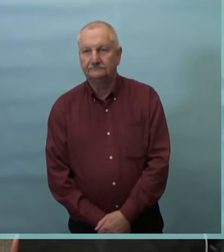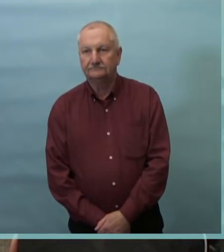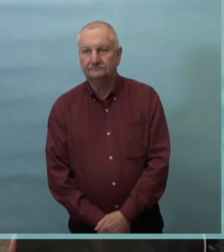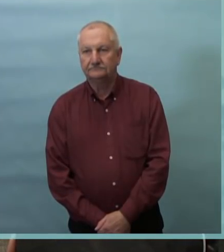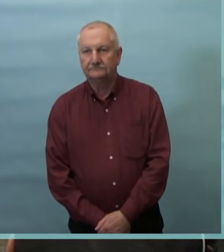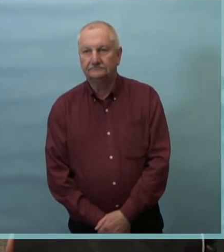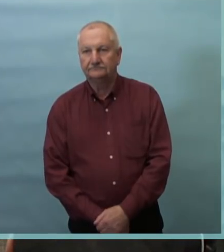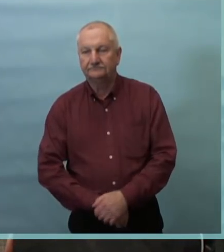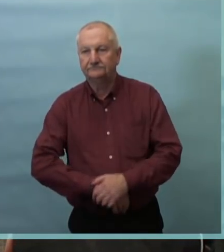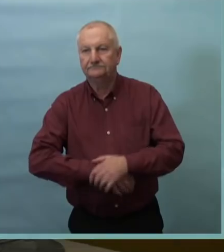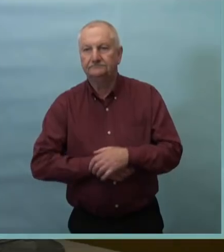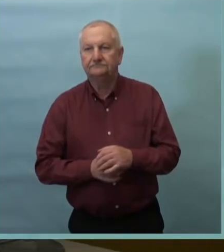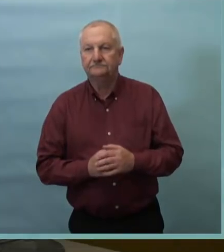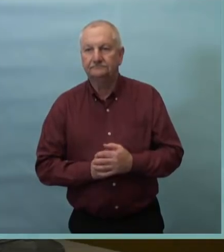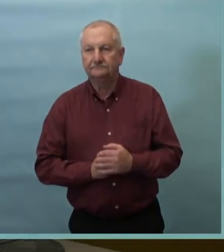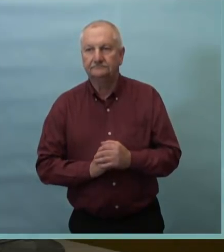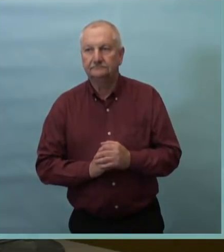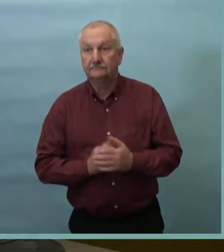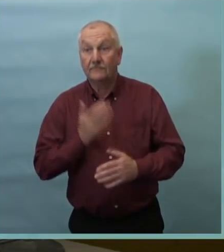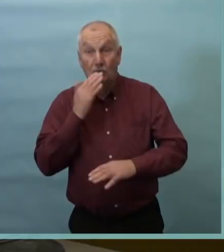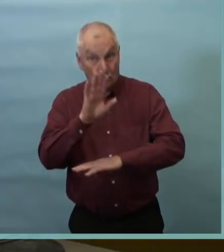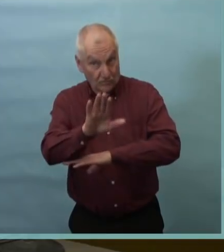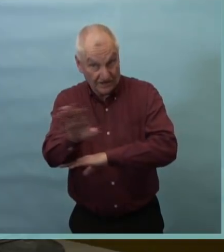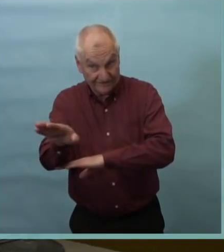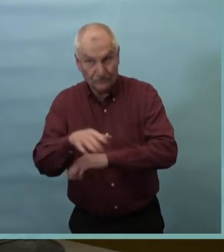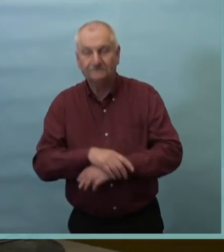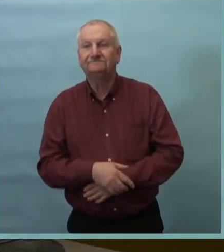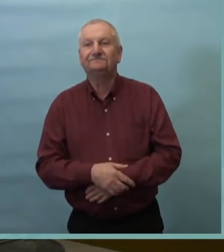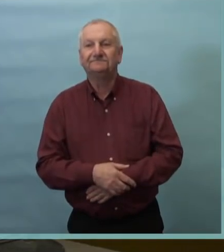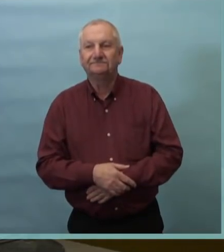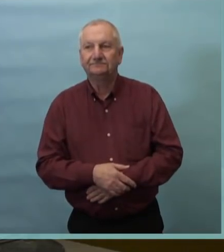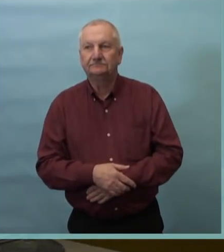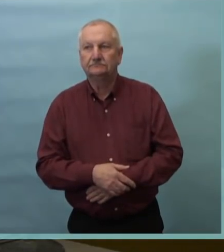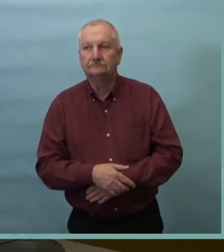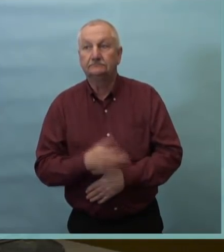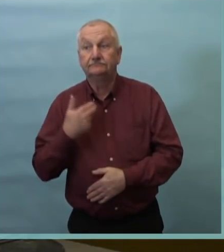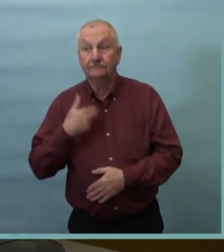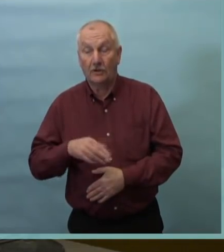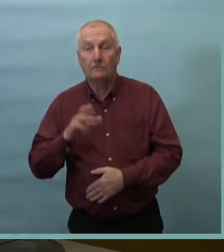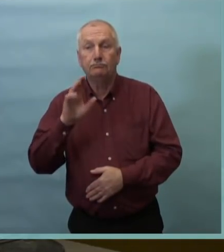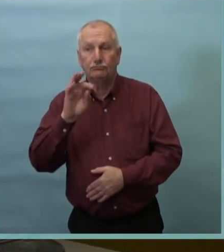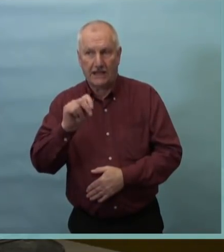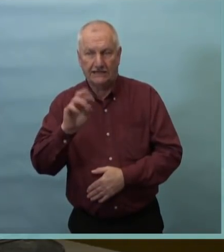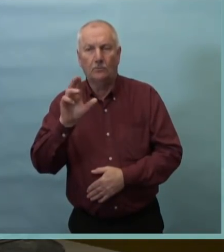good afternoon I'm Brent rusyn mastabas chief provincial public health officer